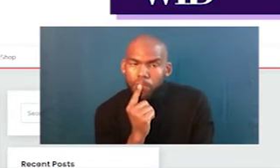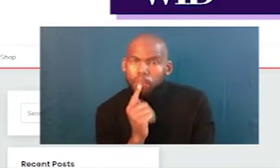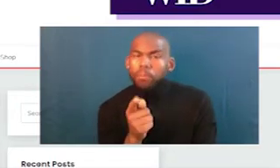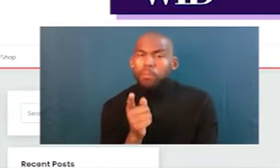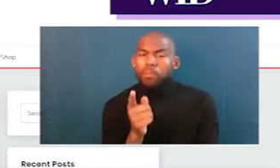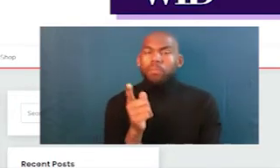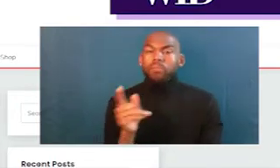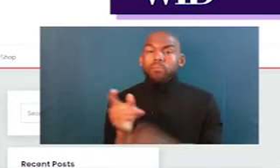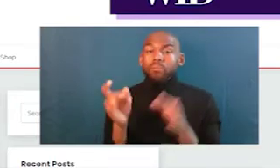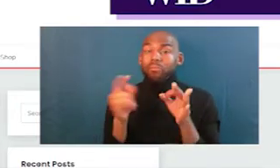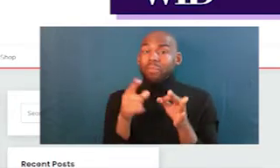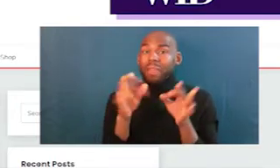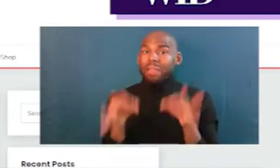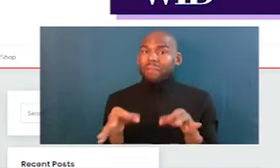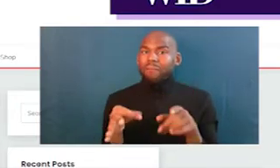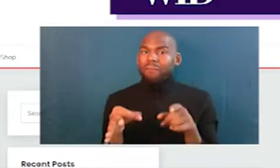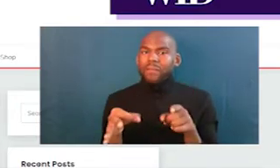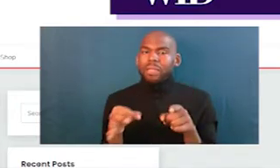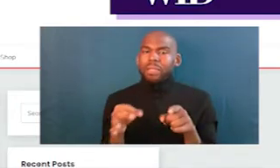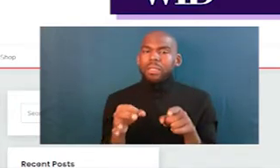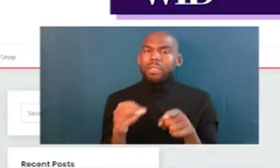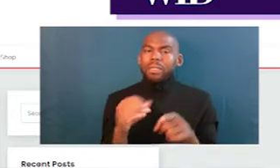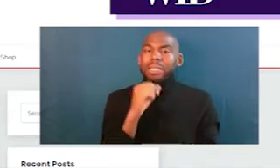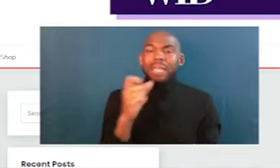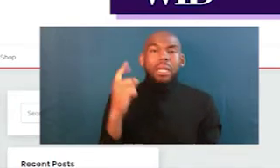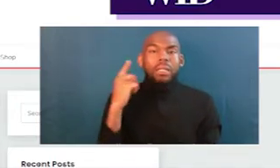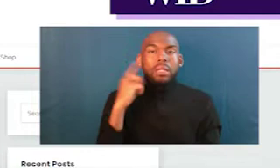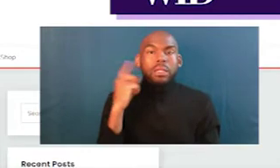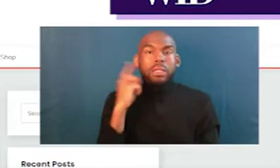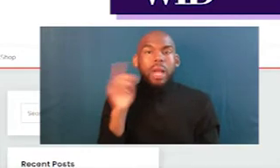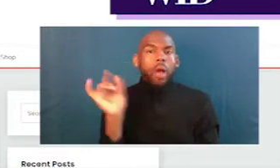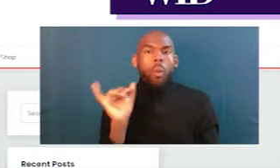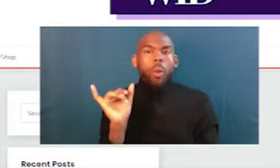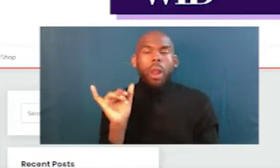Yeah, it definitely didn't sound like you were going to another page